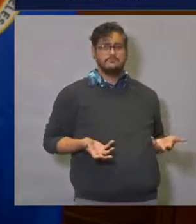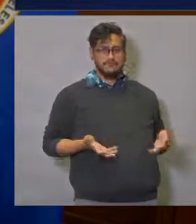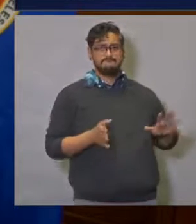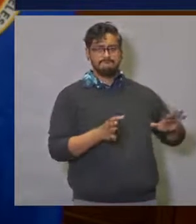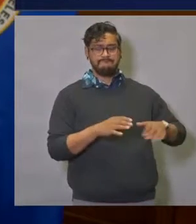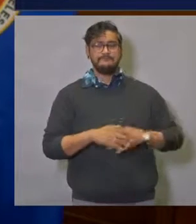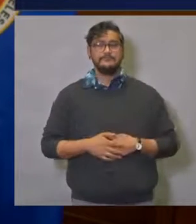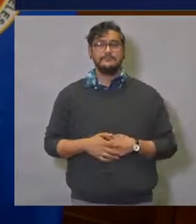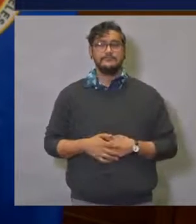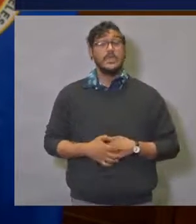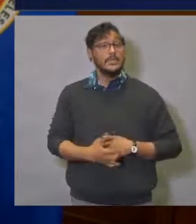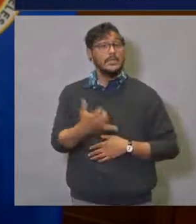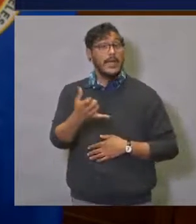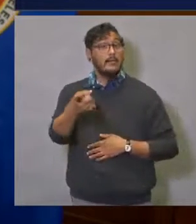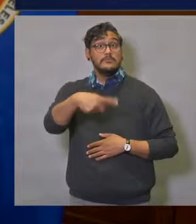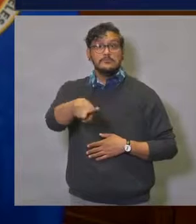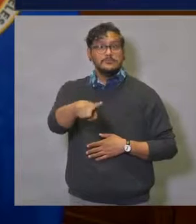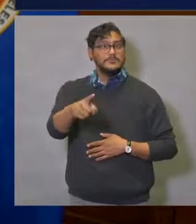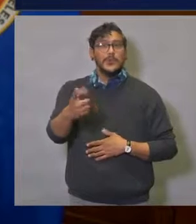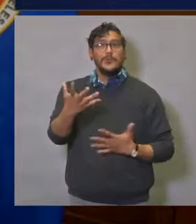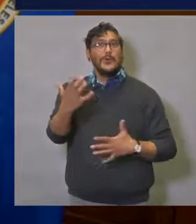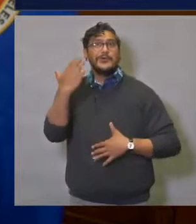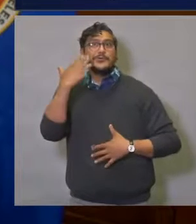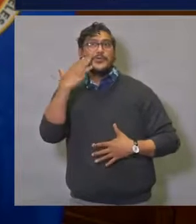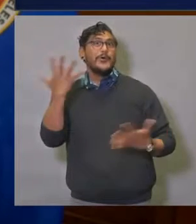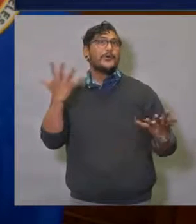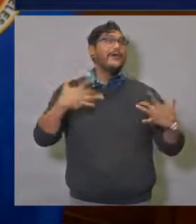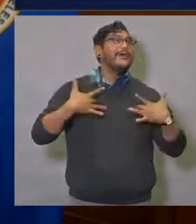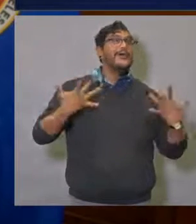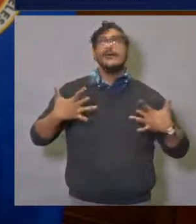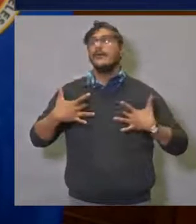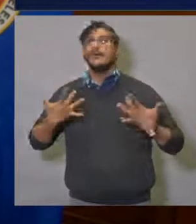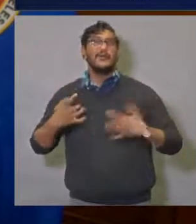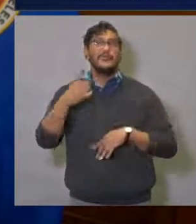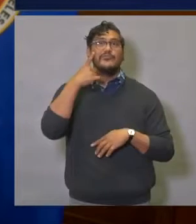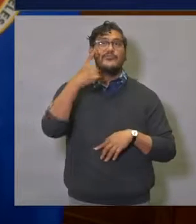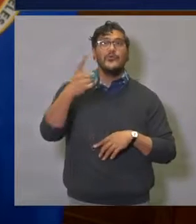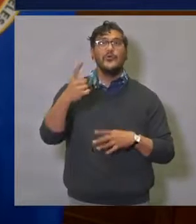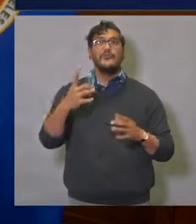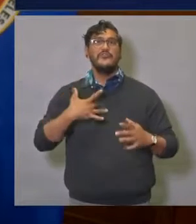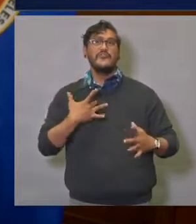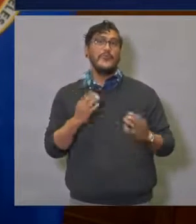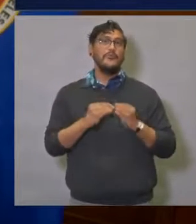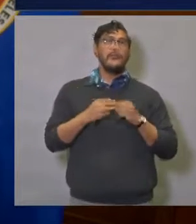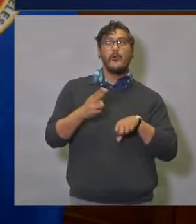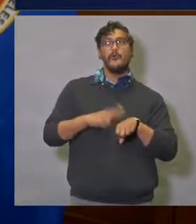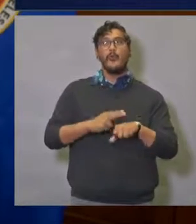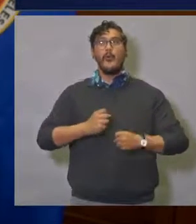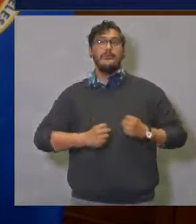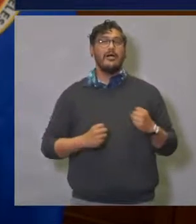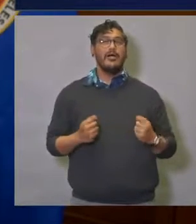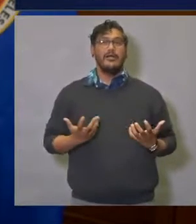NOW, SHIFTING GEARS, I KNOW MANY OF YOU HAVE BEEN LONGING FOR ACTIVITIES TO BRING